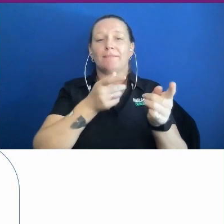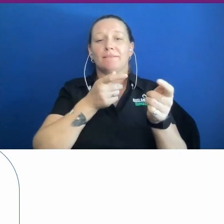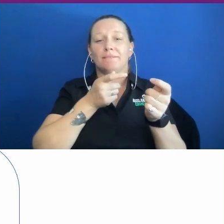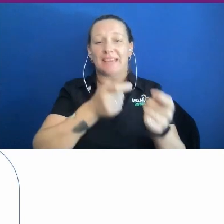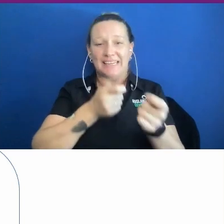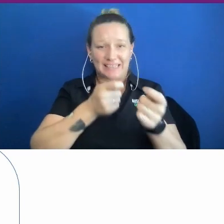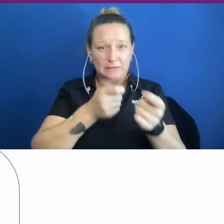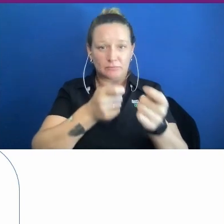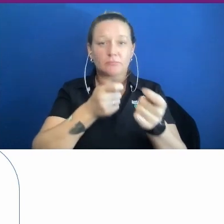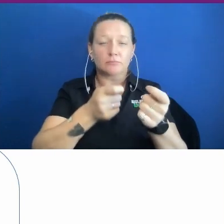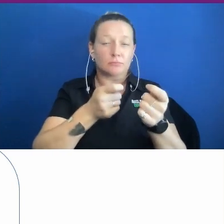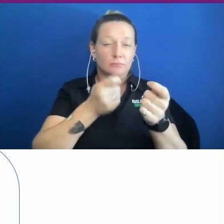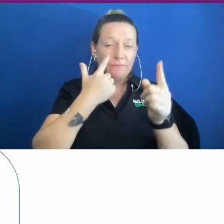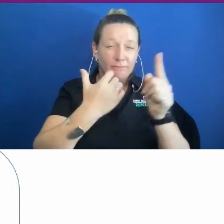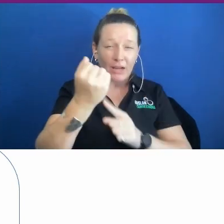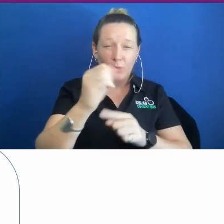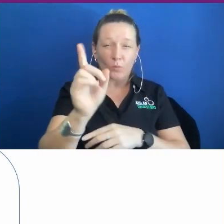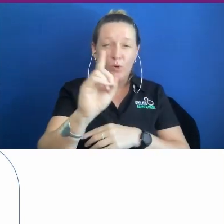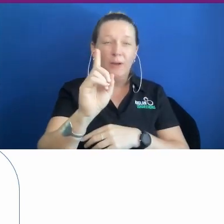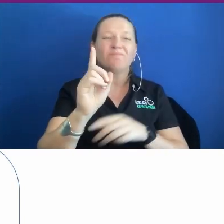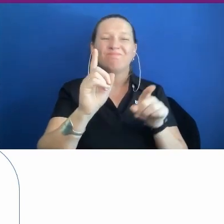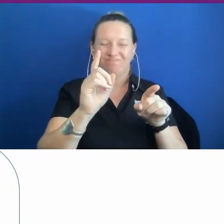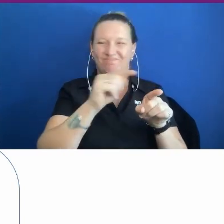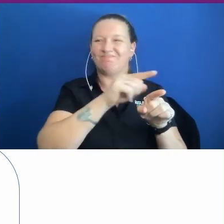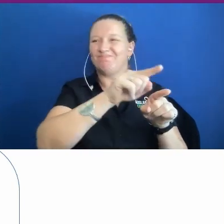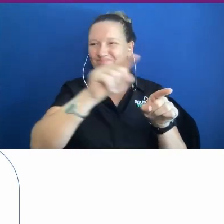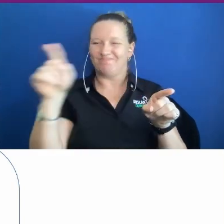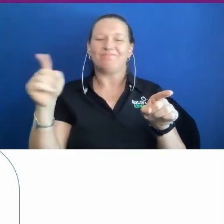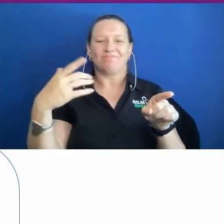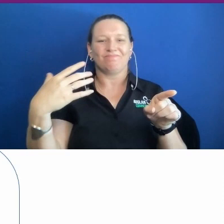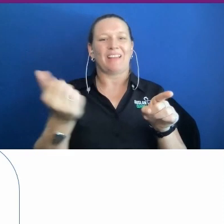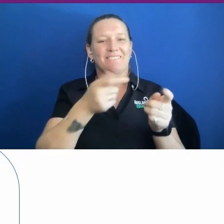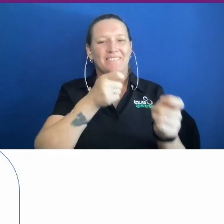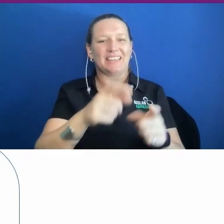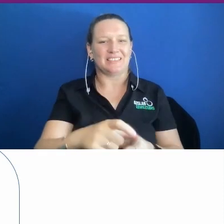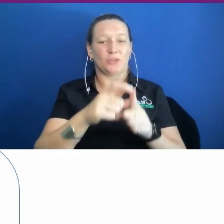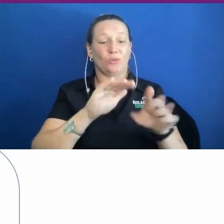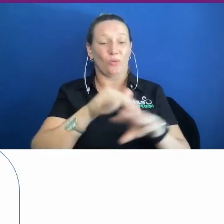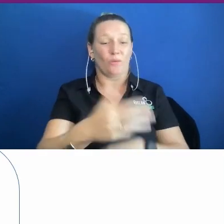persistent feeding difficulties in KAT6A with over 90 affected at some point in their life